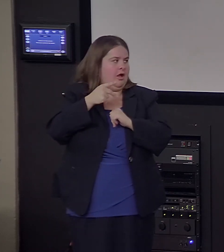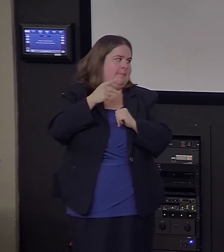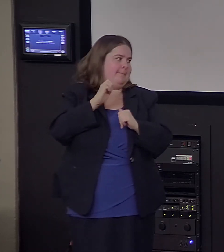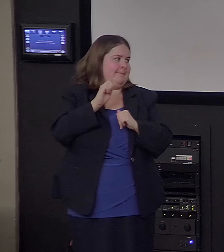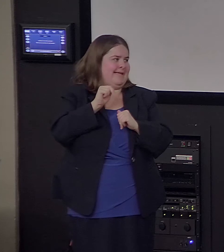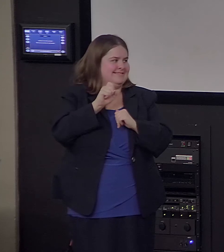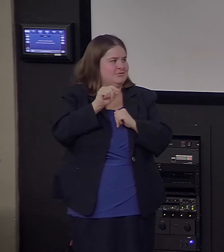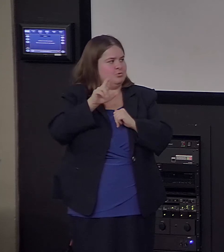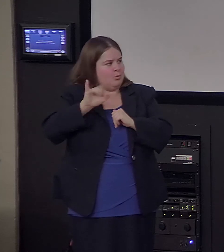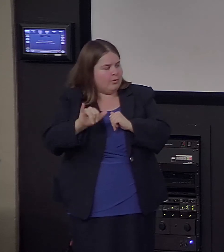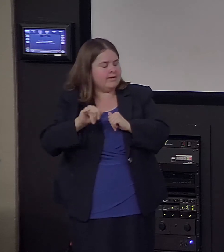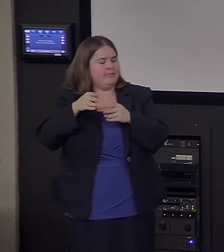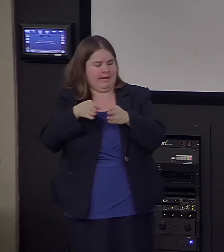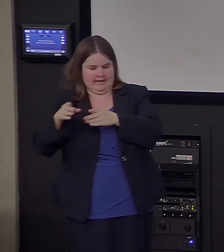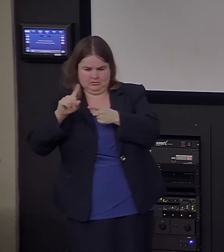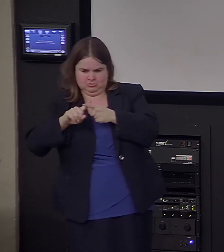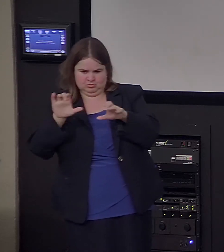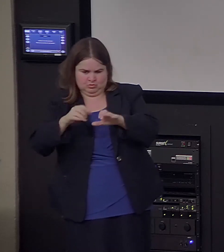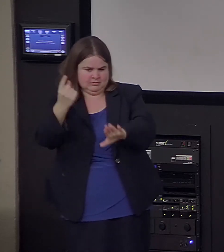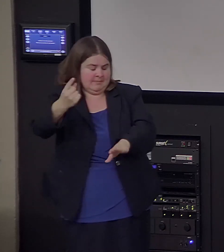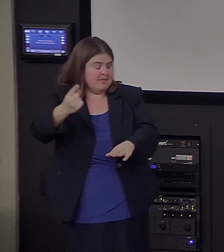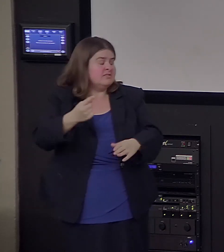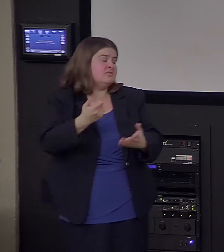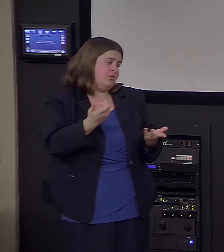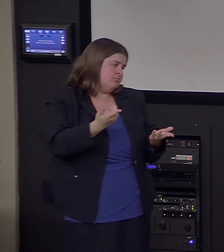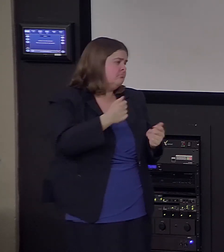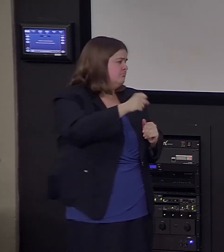So it is possible that some of the children